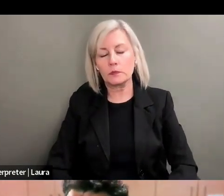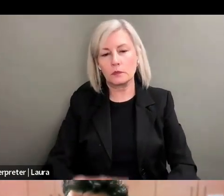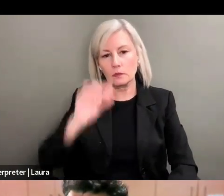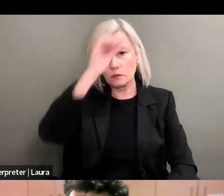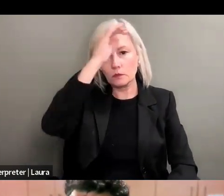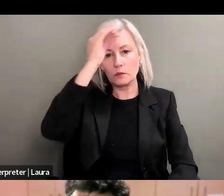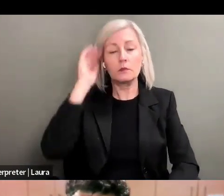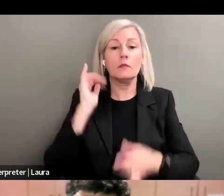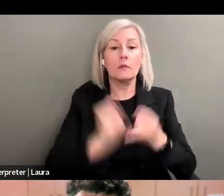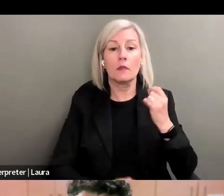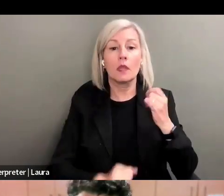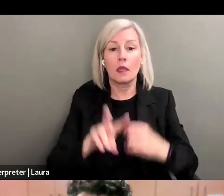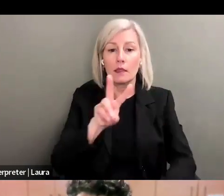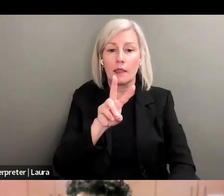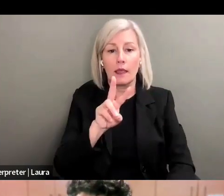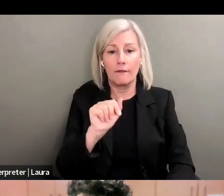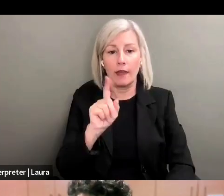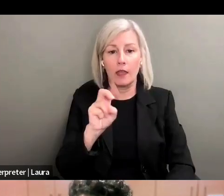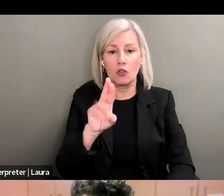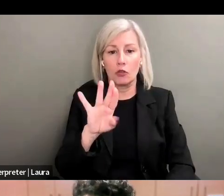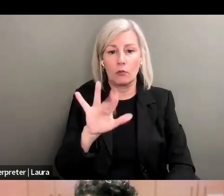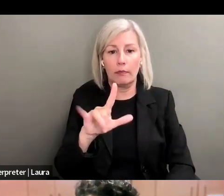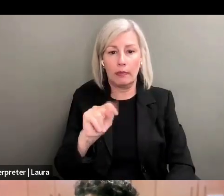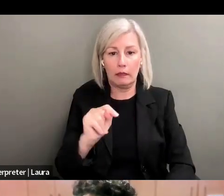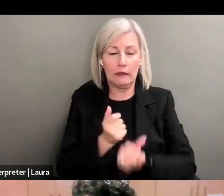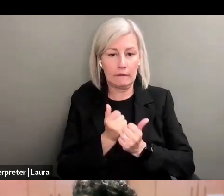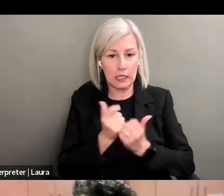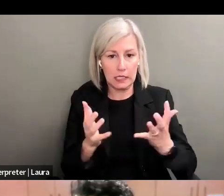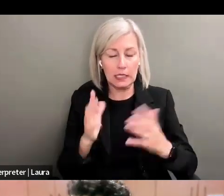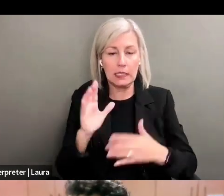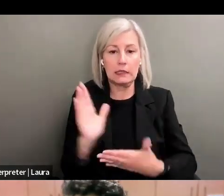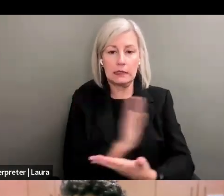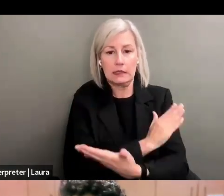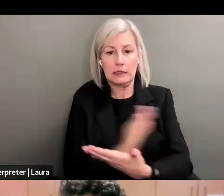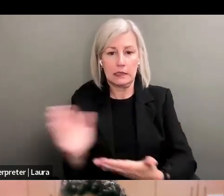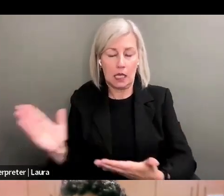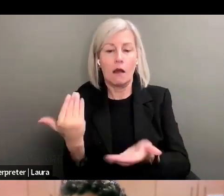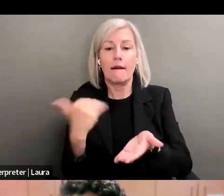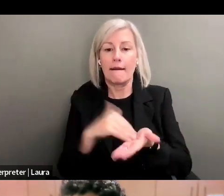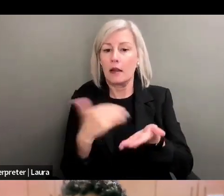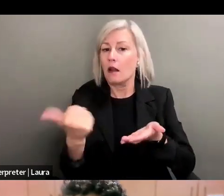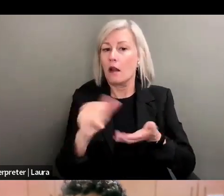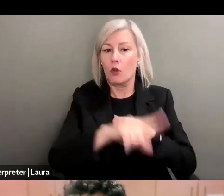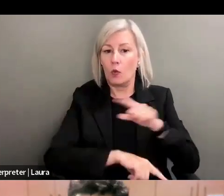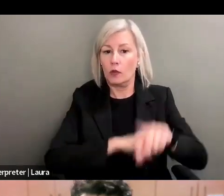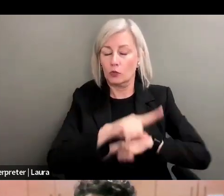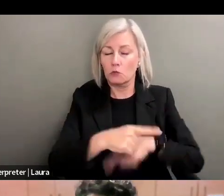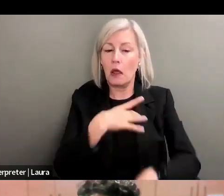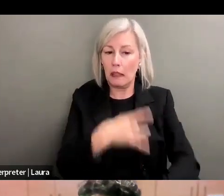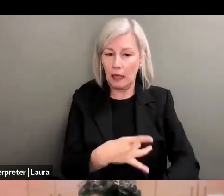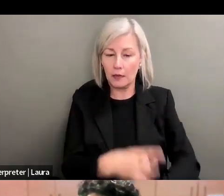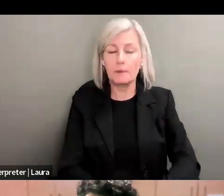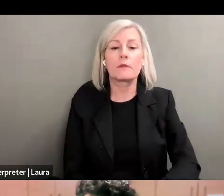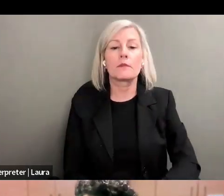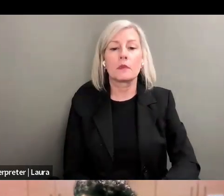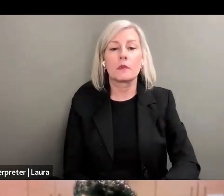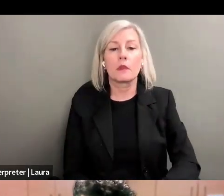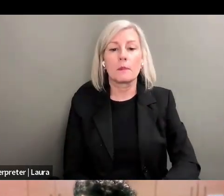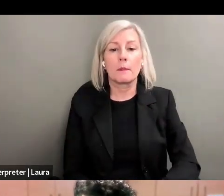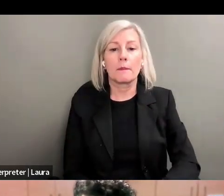Lastly, we have here the Vanderbilt Fatigue Scale, which is another questionnaire that I like pretty well. When I actually completed this on